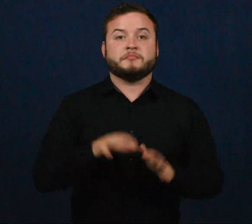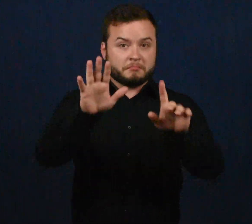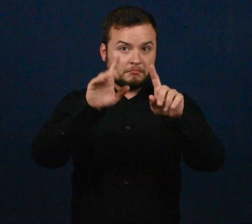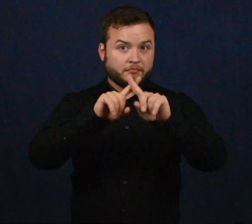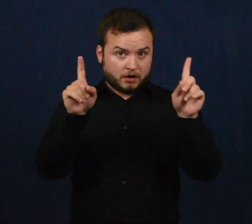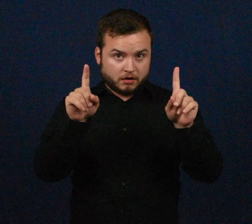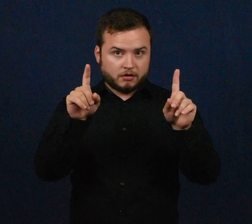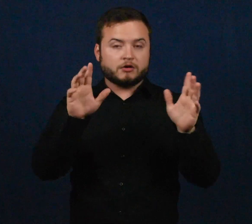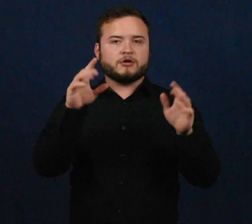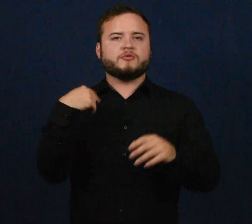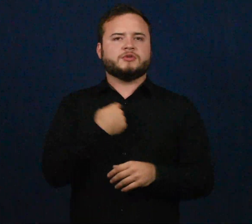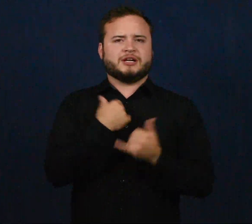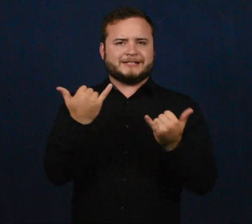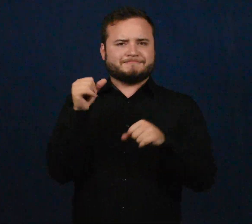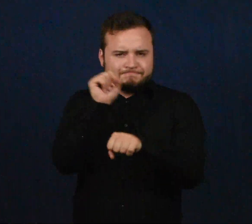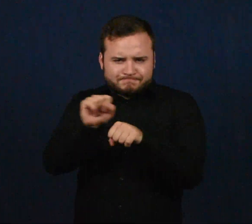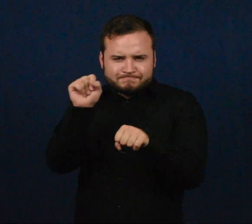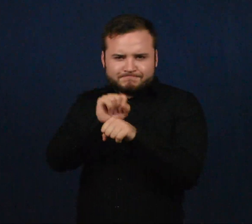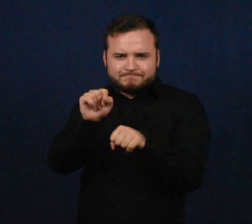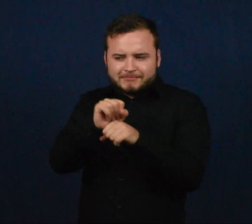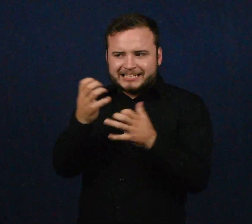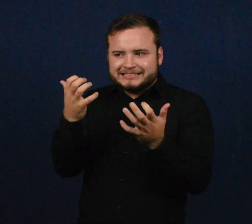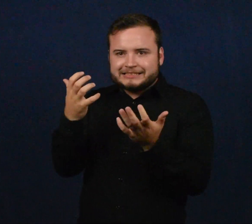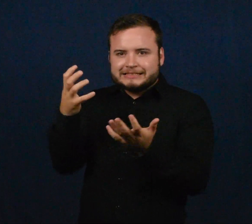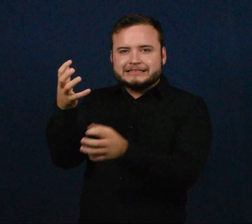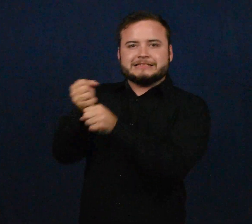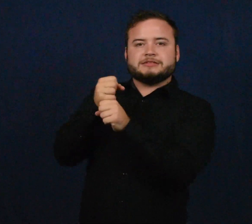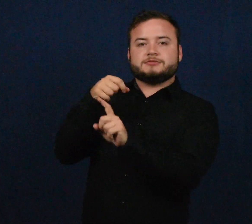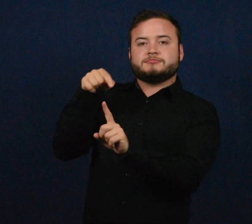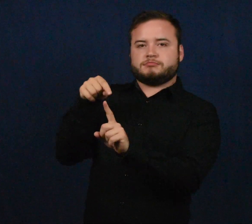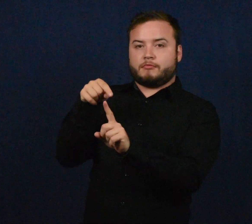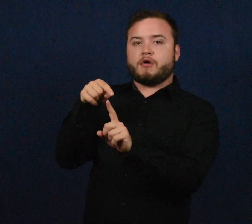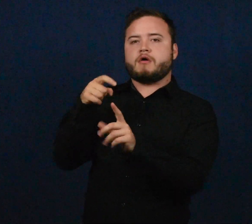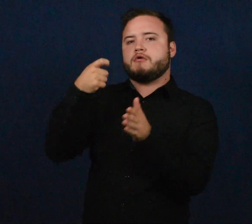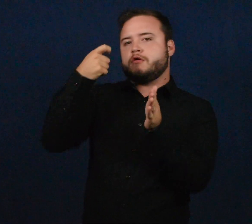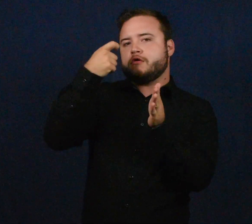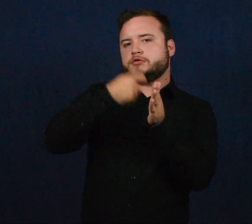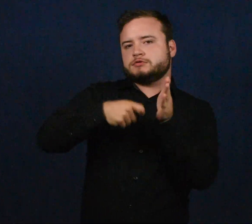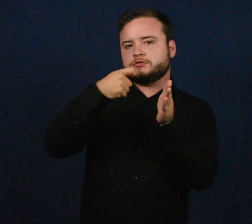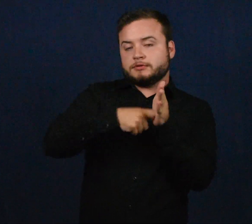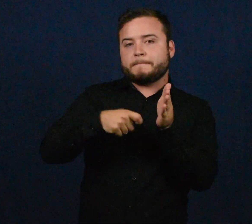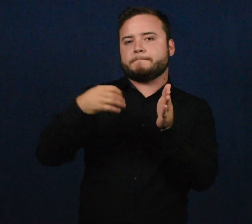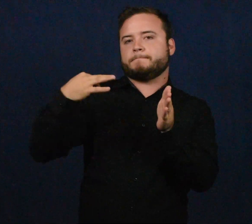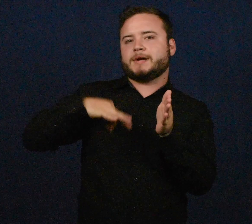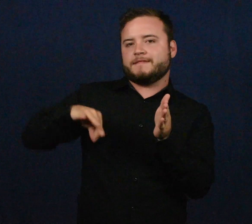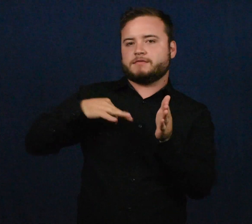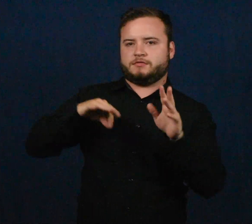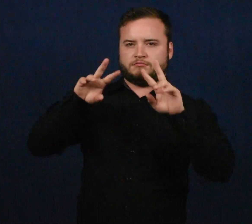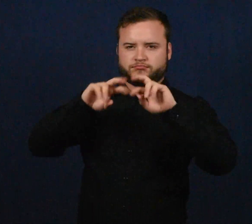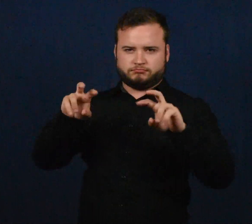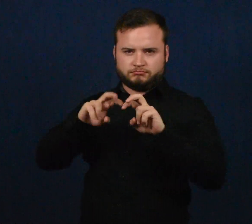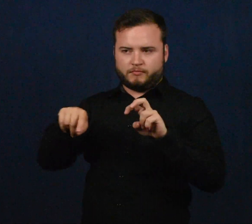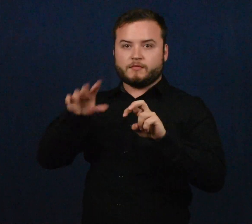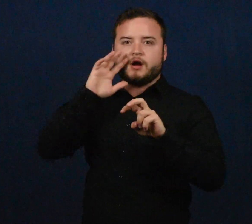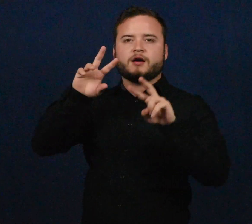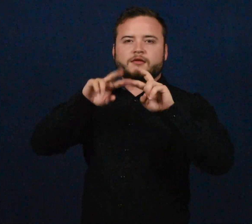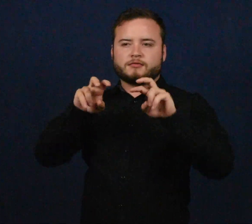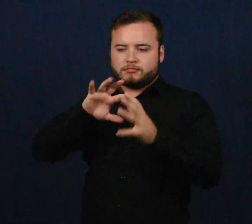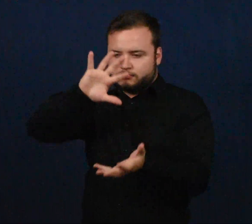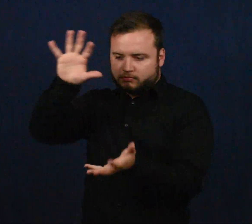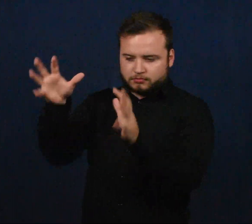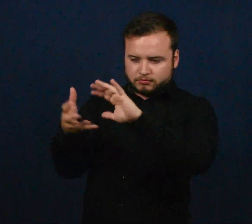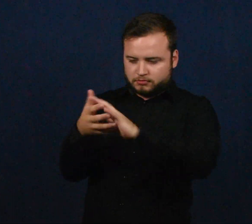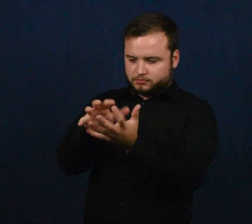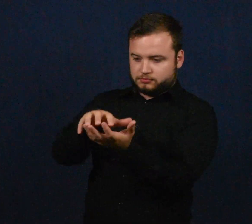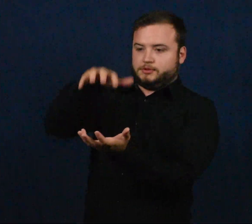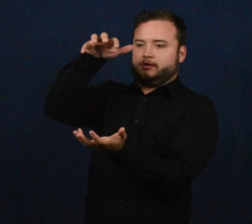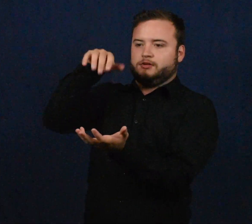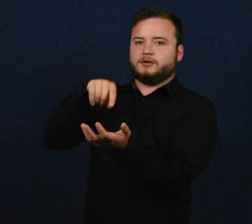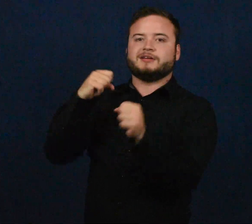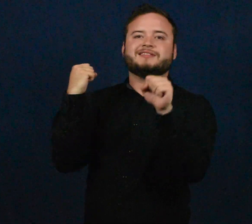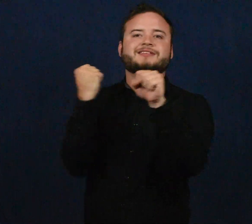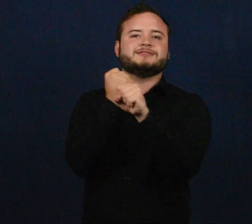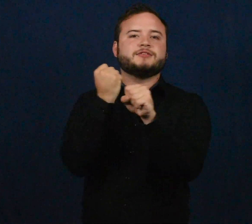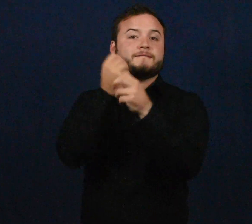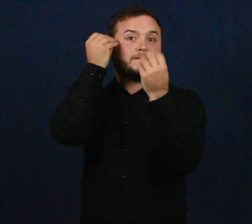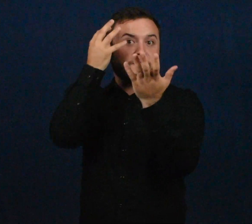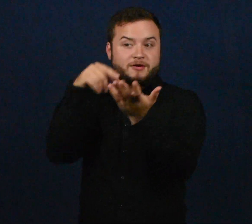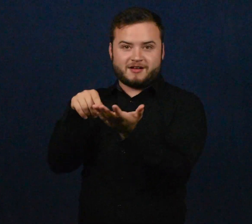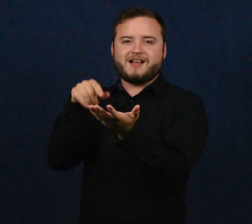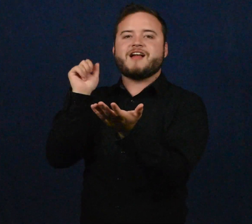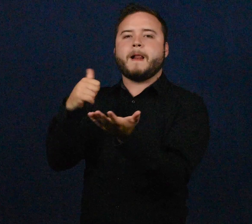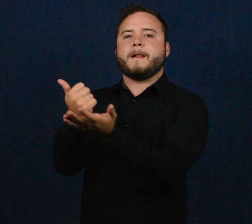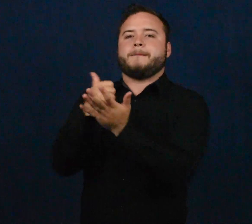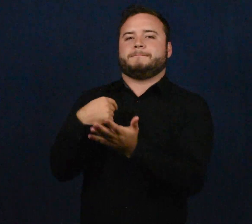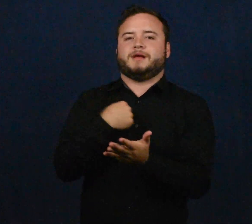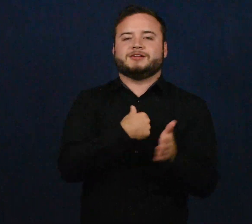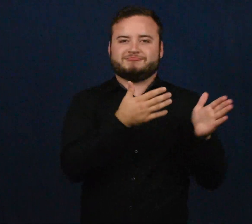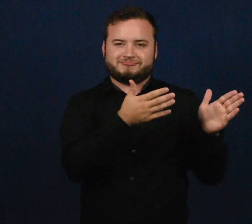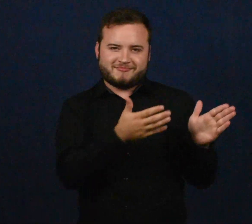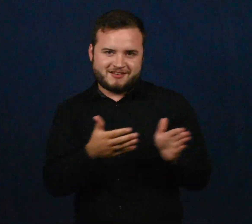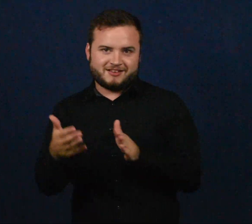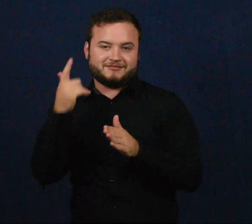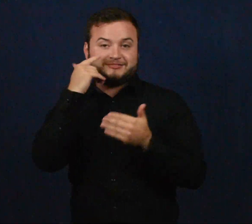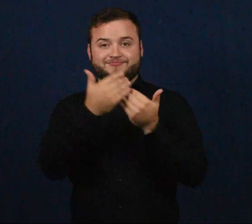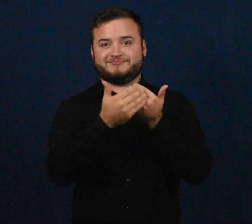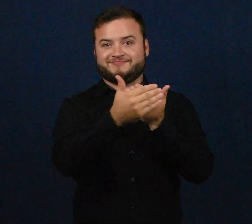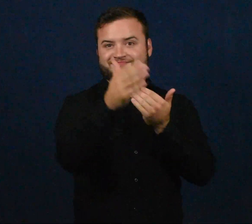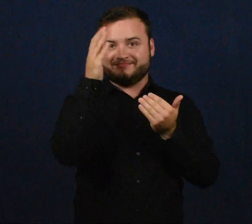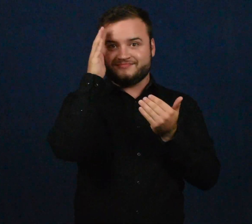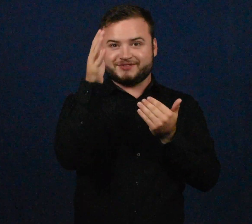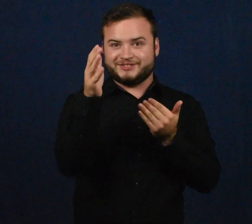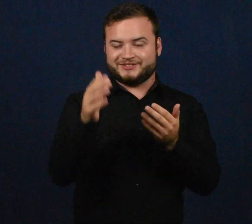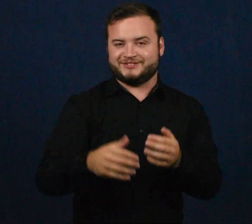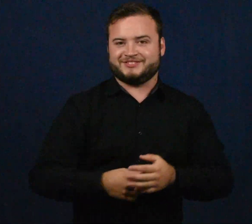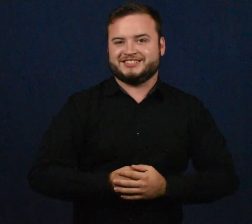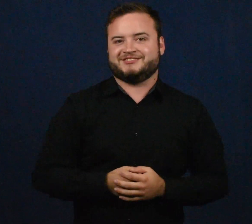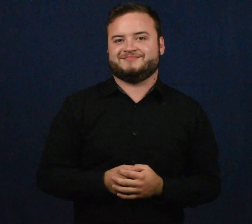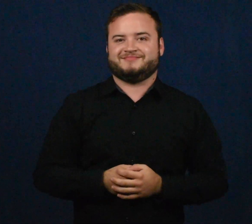but we are working on getting a cost benefit analysis done to help us plan for the future.